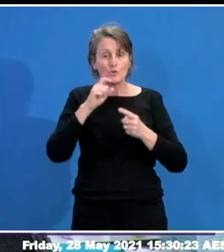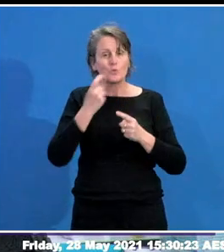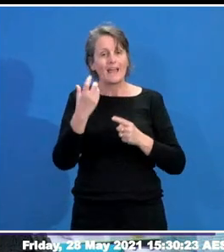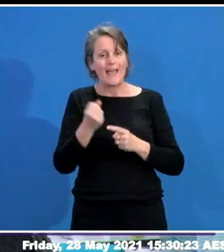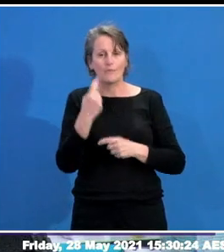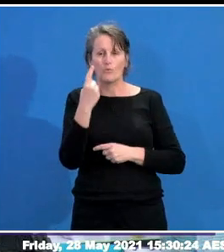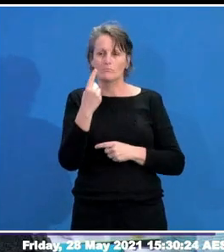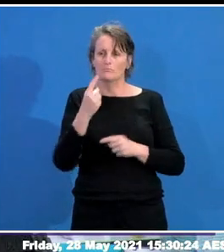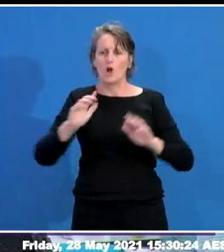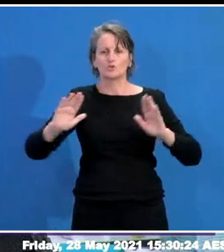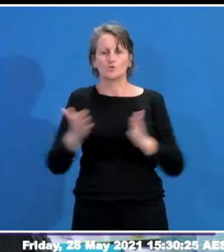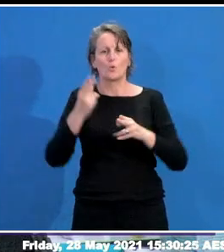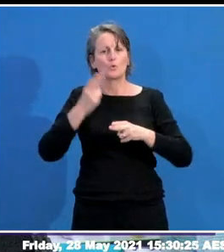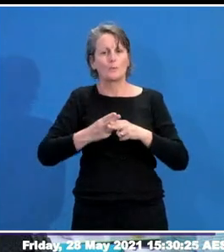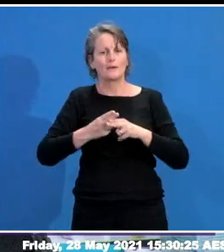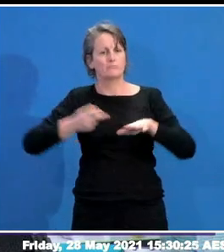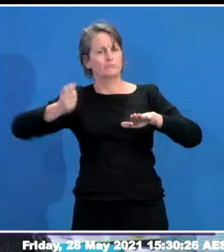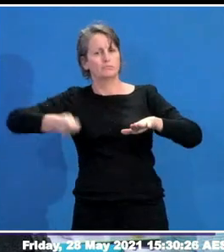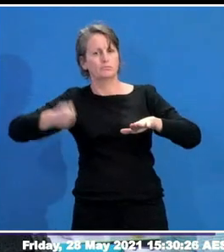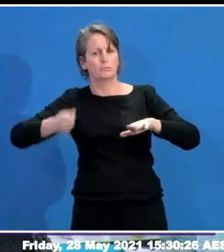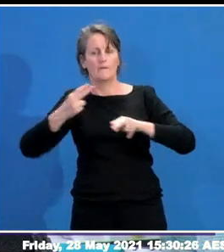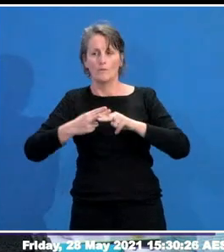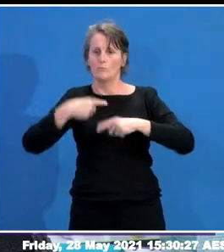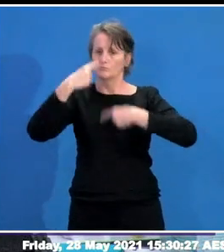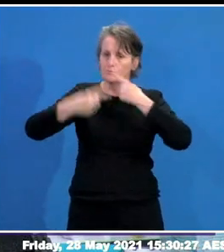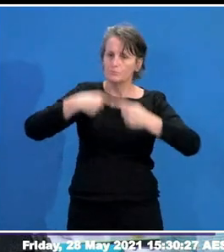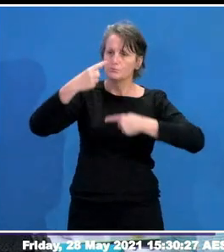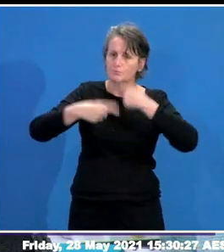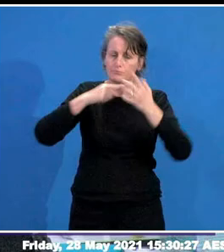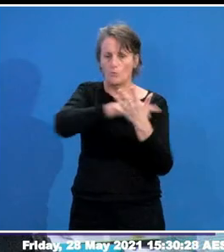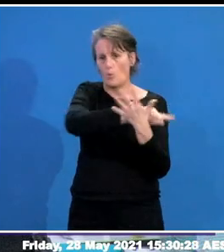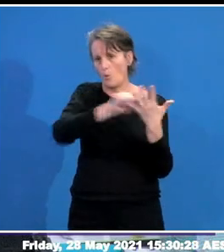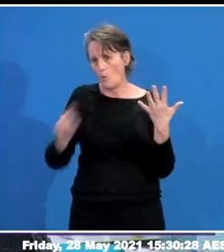submissions which will be scheduled in due course on a date to be determined.